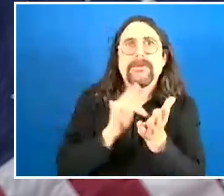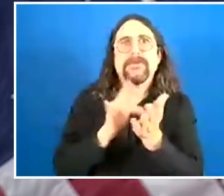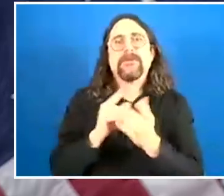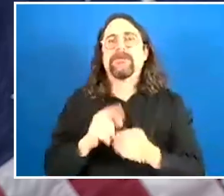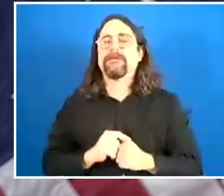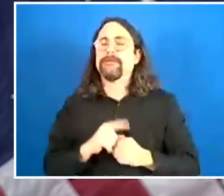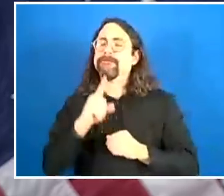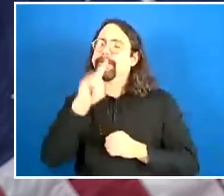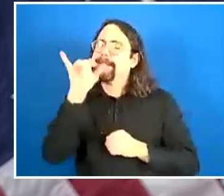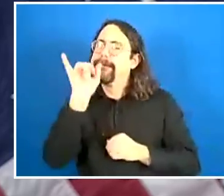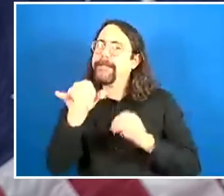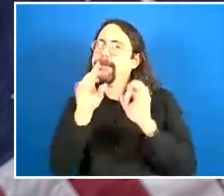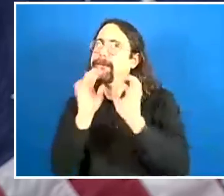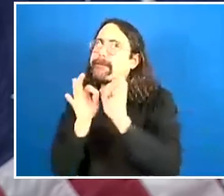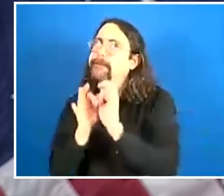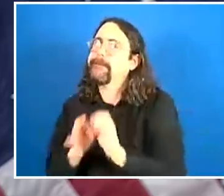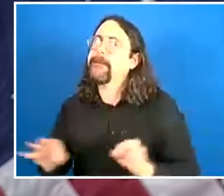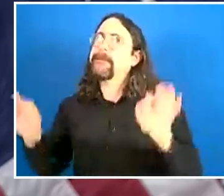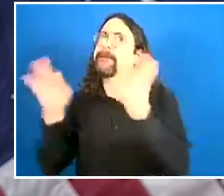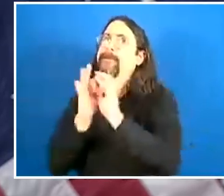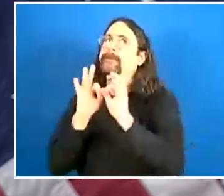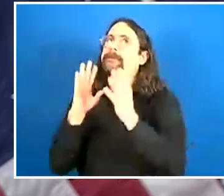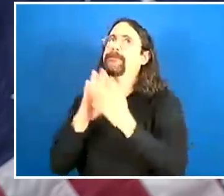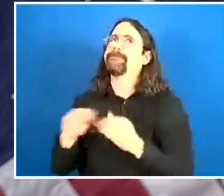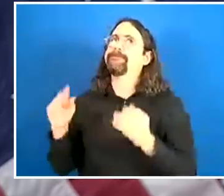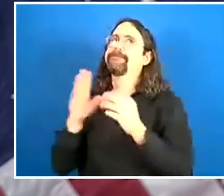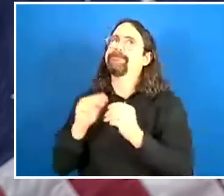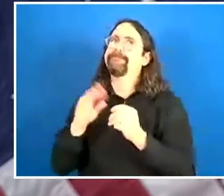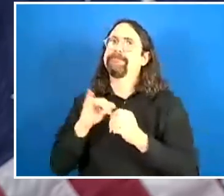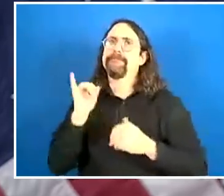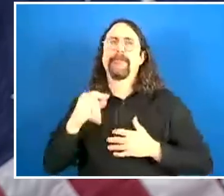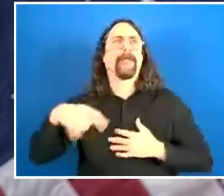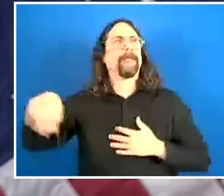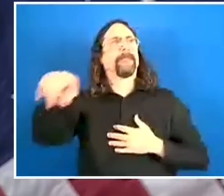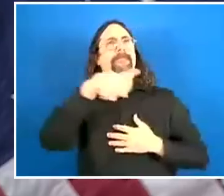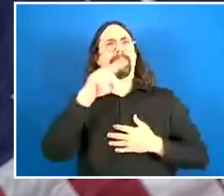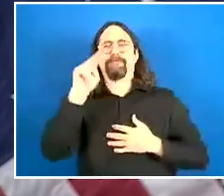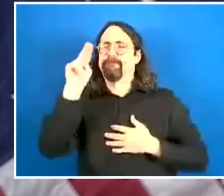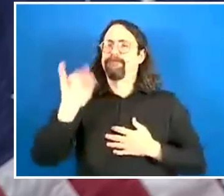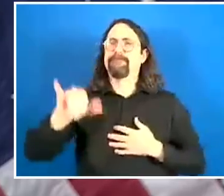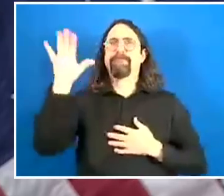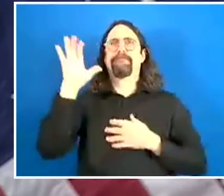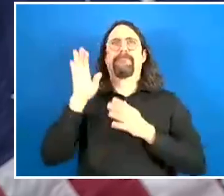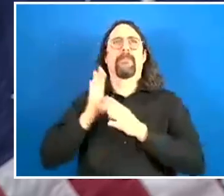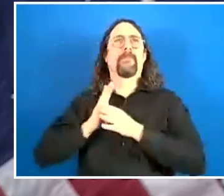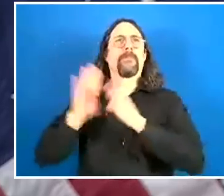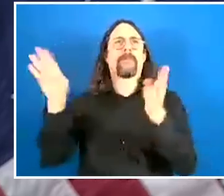THE'RES A BIG STORY TO BE TOLD HERE ABOUT JUST HOW GOOD THE NEW YORK CITY BLPUIC SCHOOLS ARE, JUST